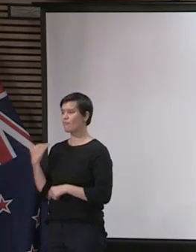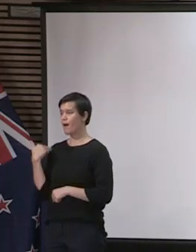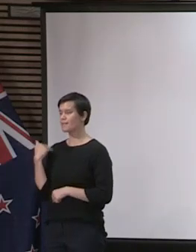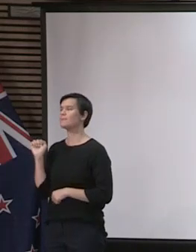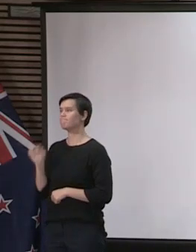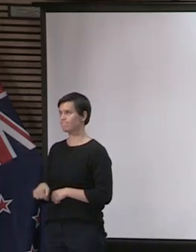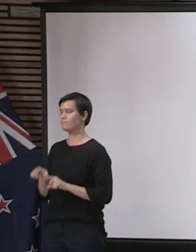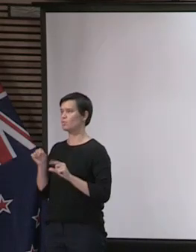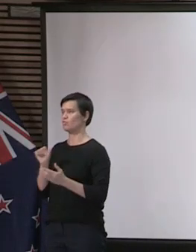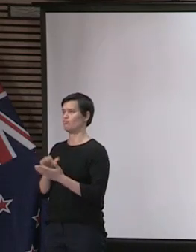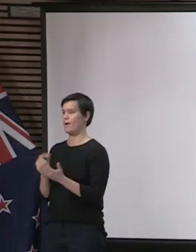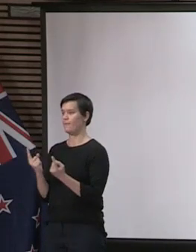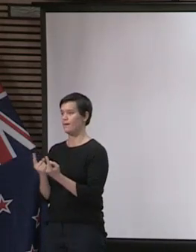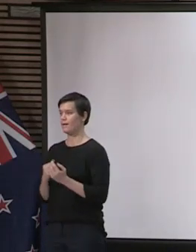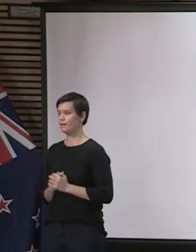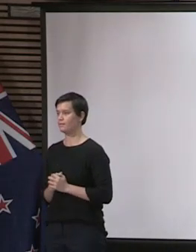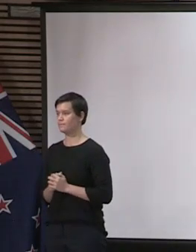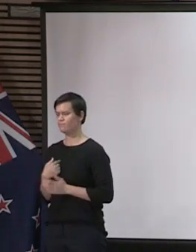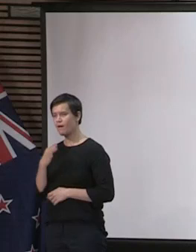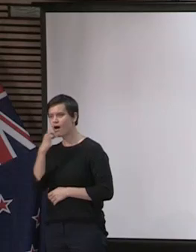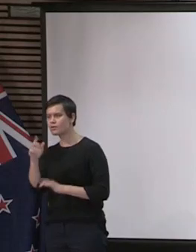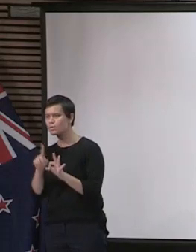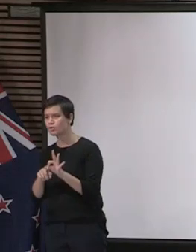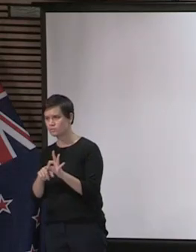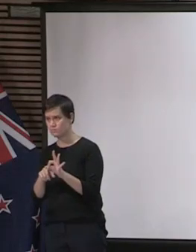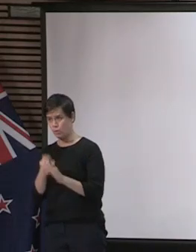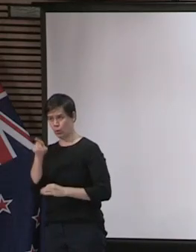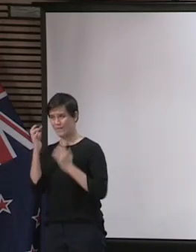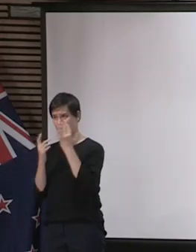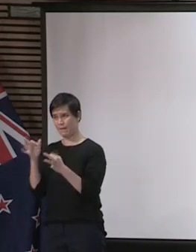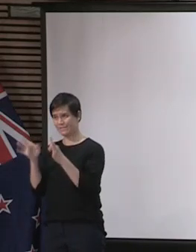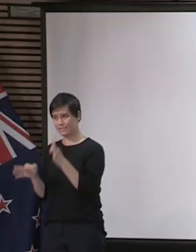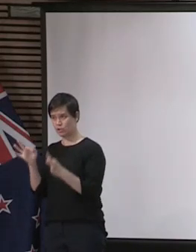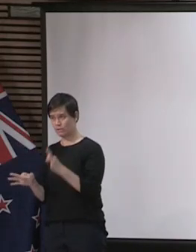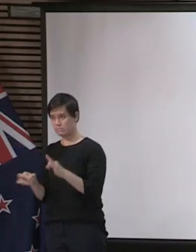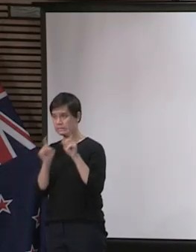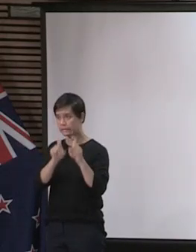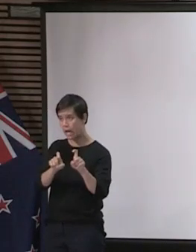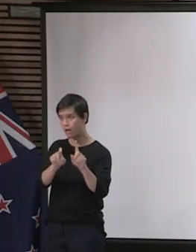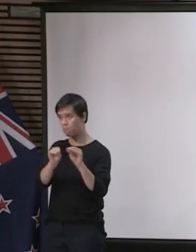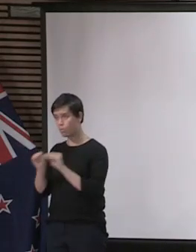is the kind of message that reminds me that we are doing the right thing together.